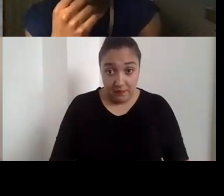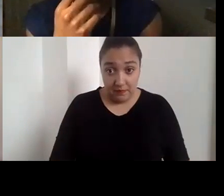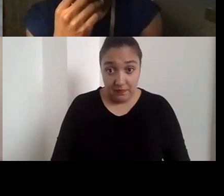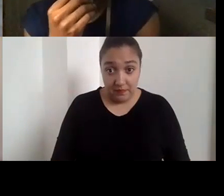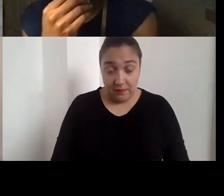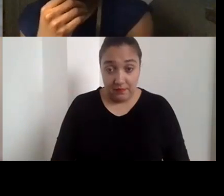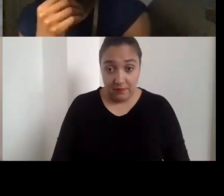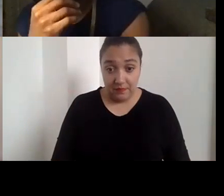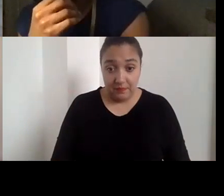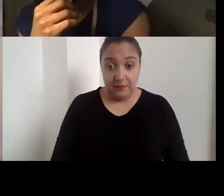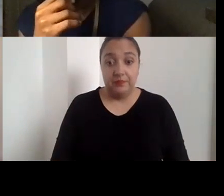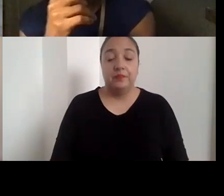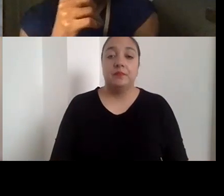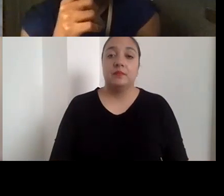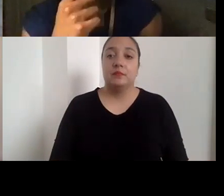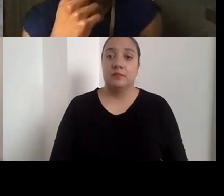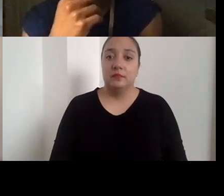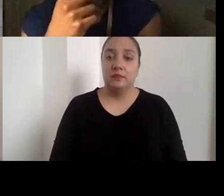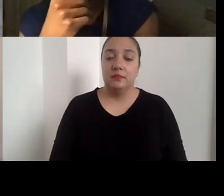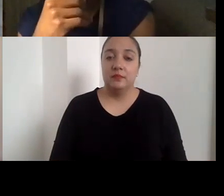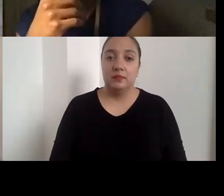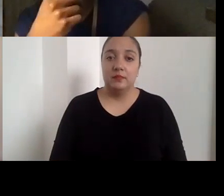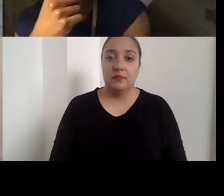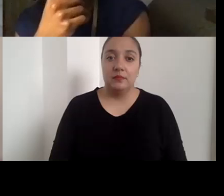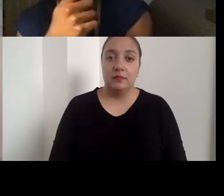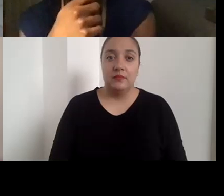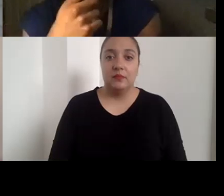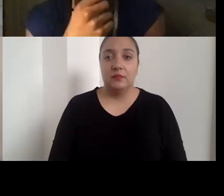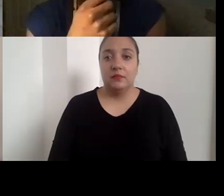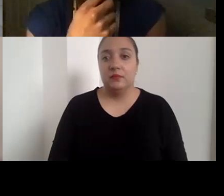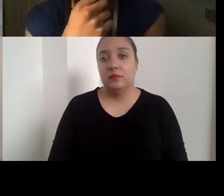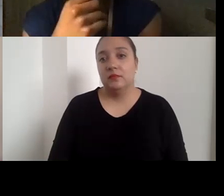Um, I feel like typically I'm a story teller.